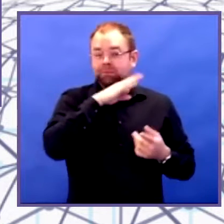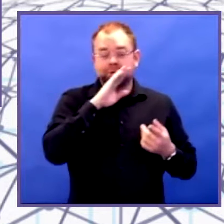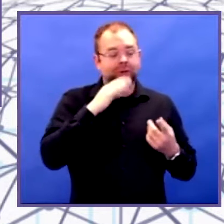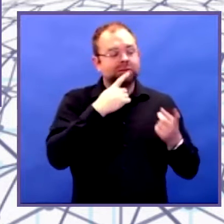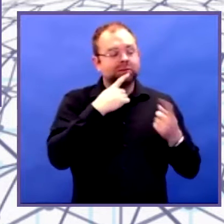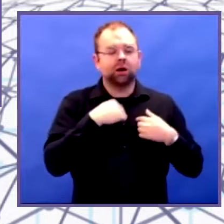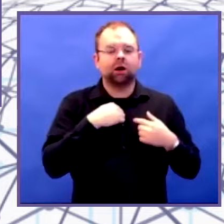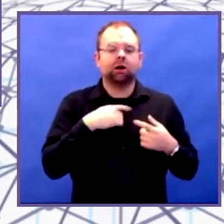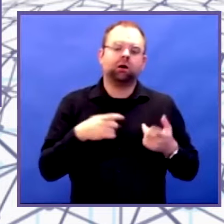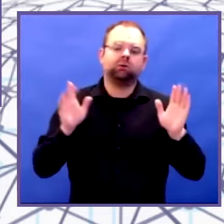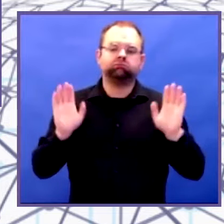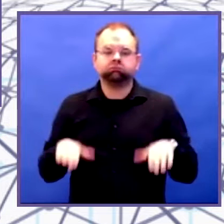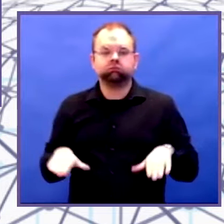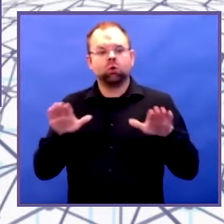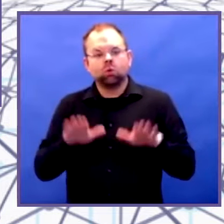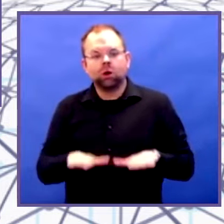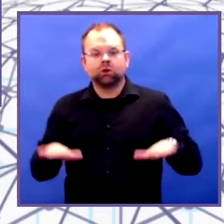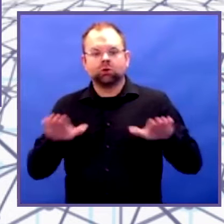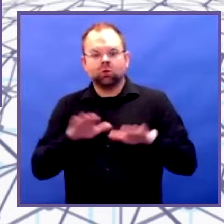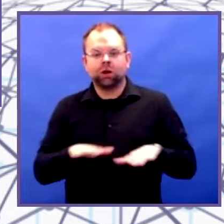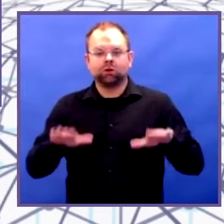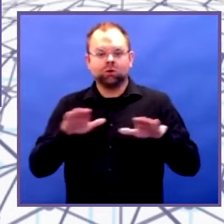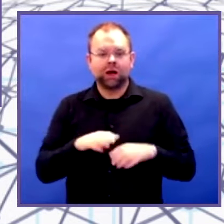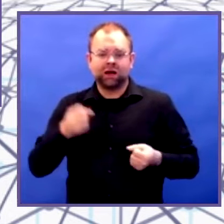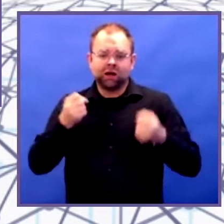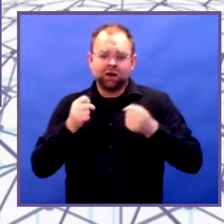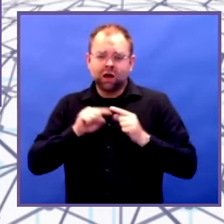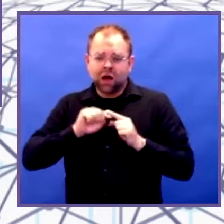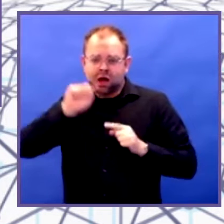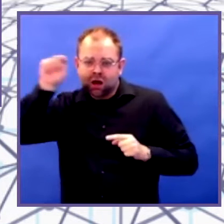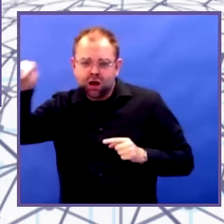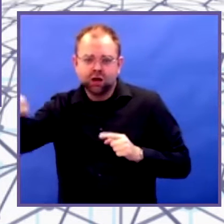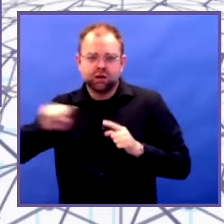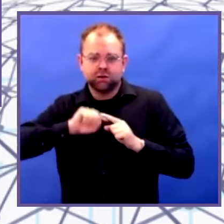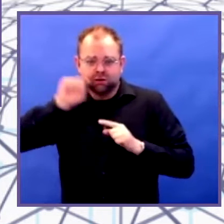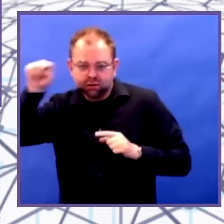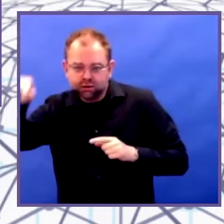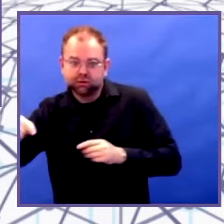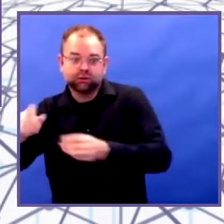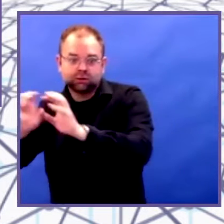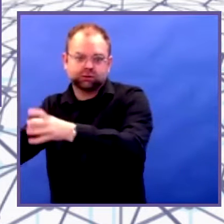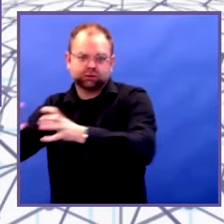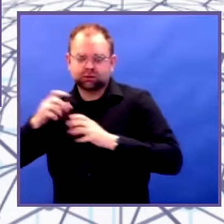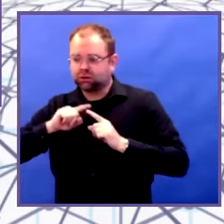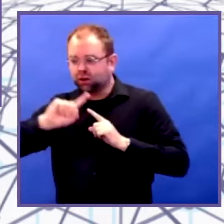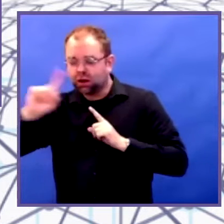more difficult for them to access their communication device. It and so there it was.